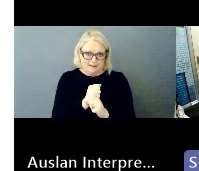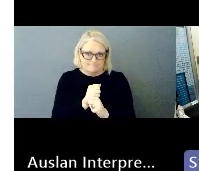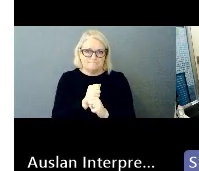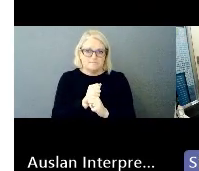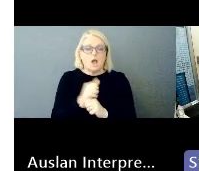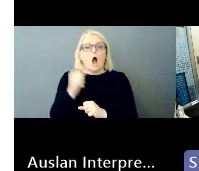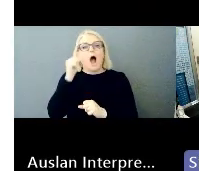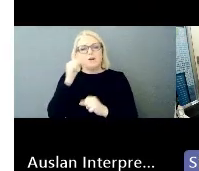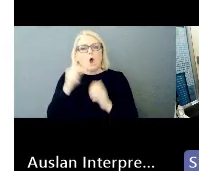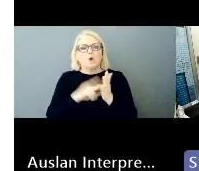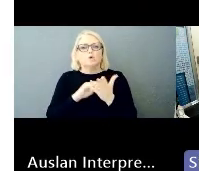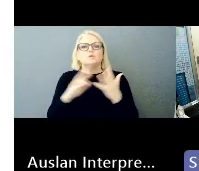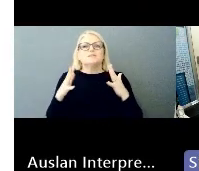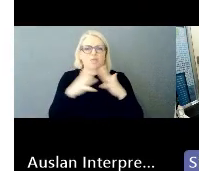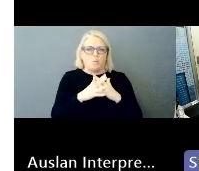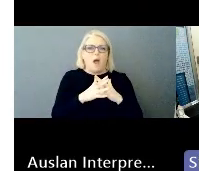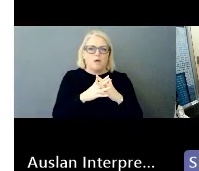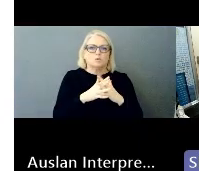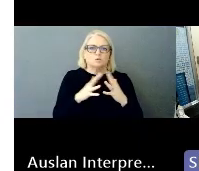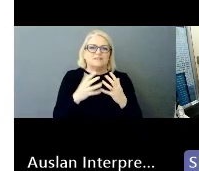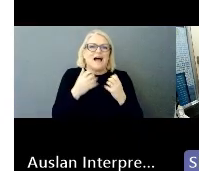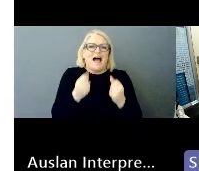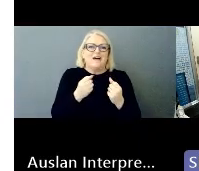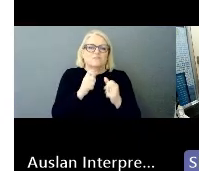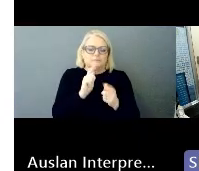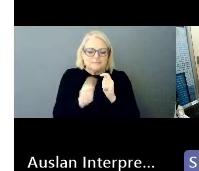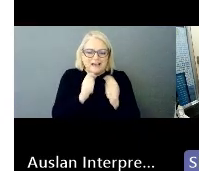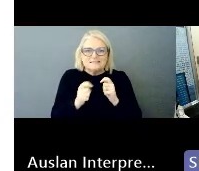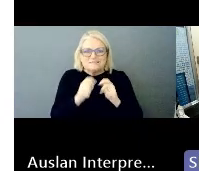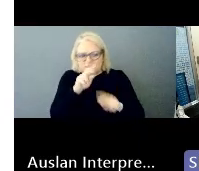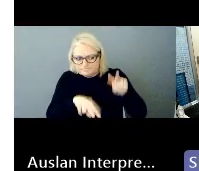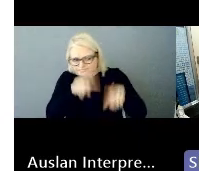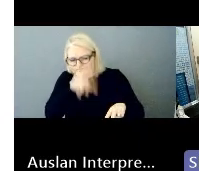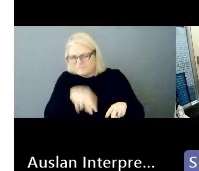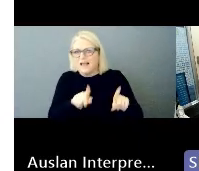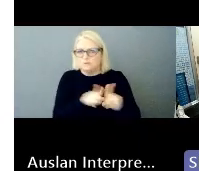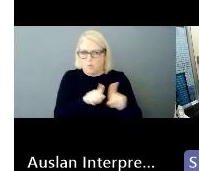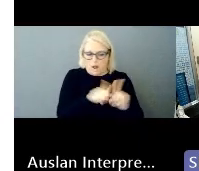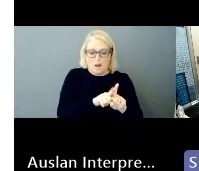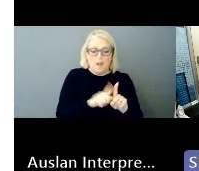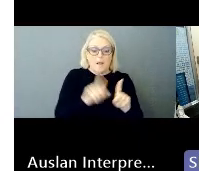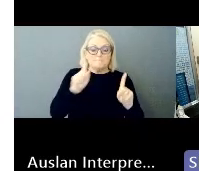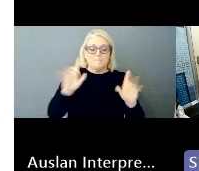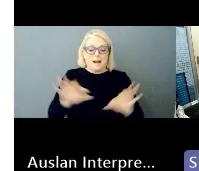but there's also work that you are doing in New South Wales. But I want a particular plug for ASQ-TRAK,